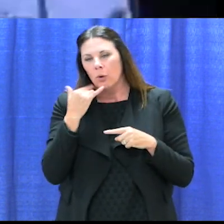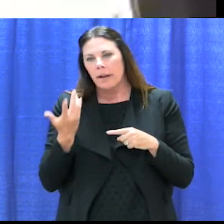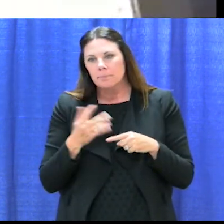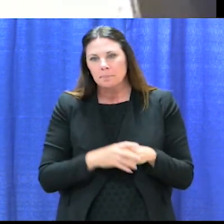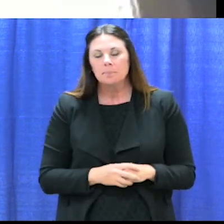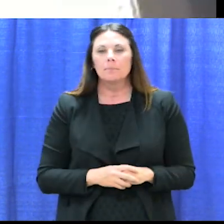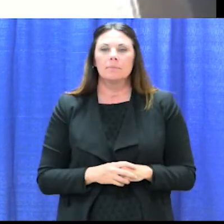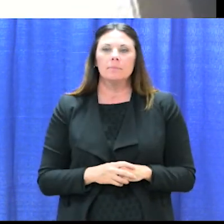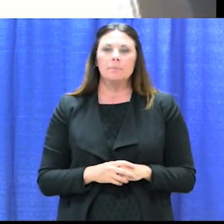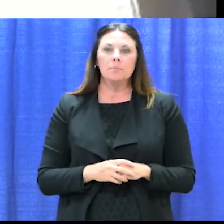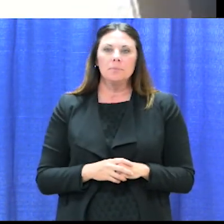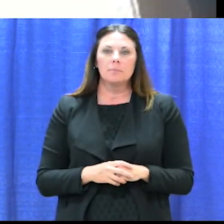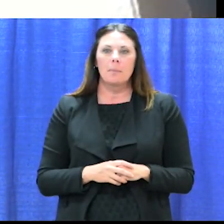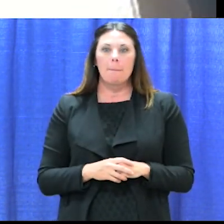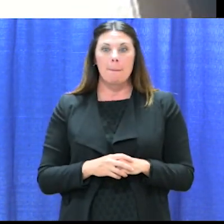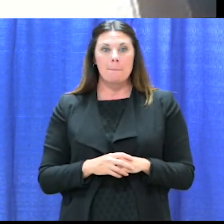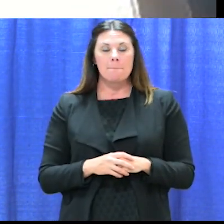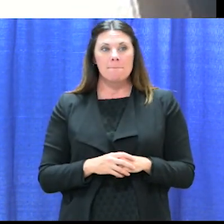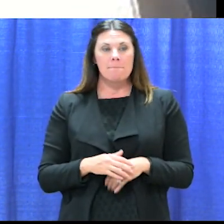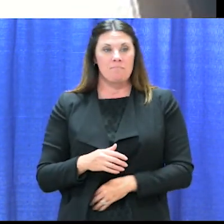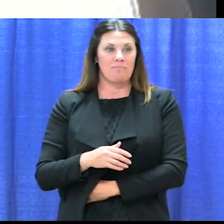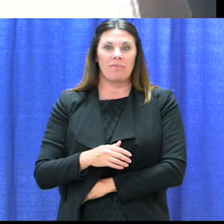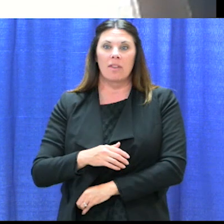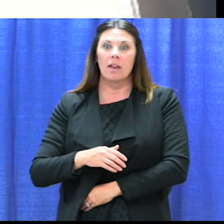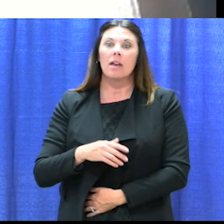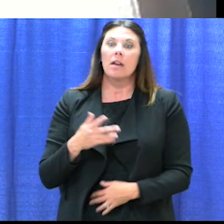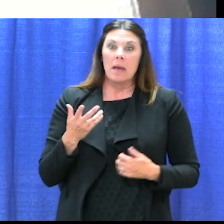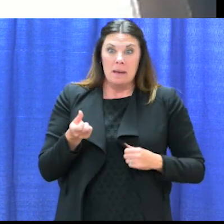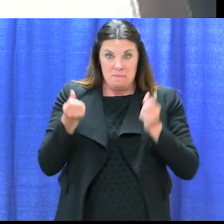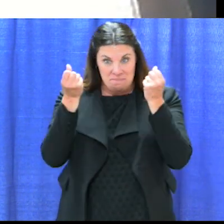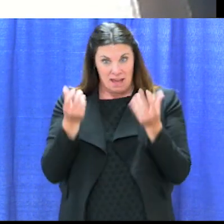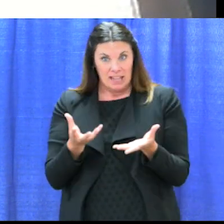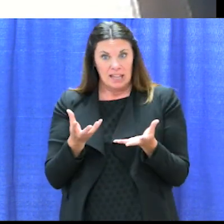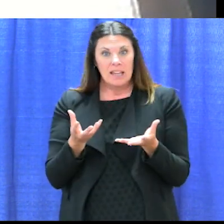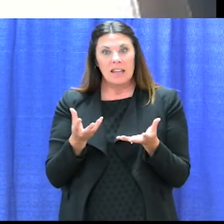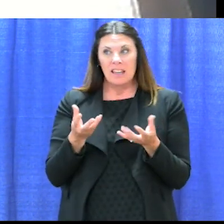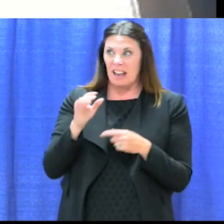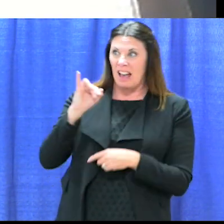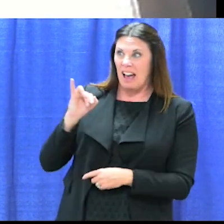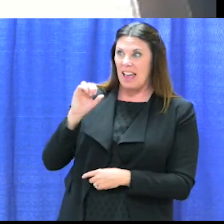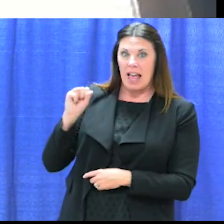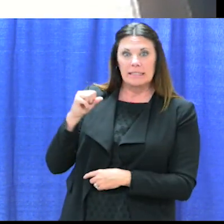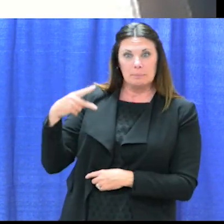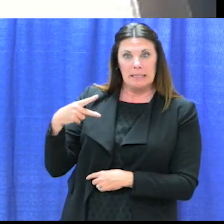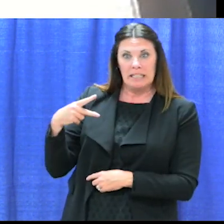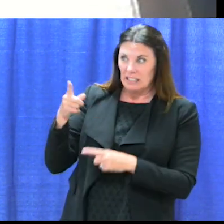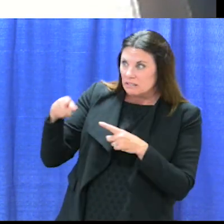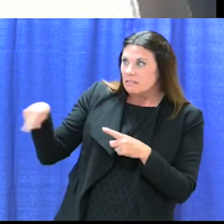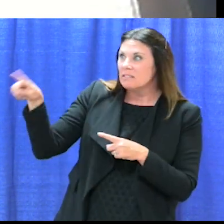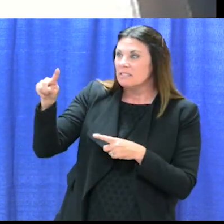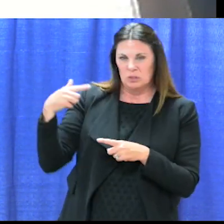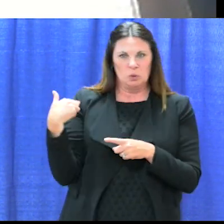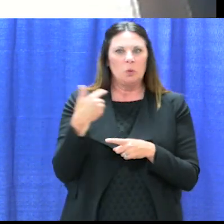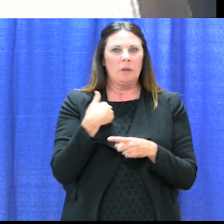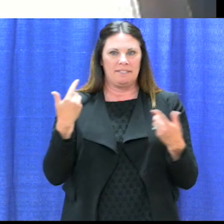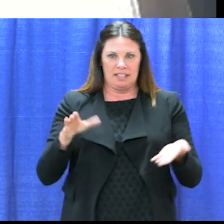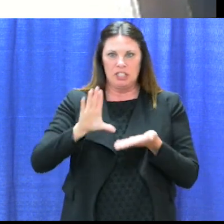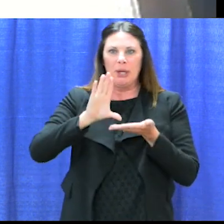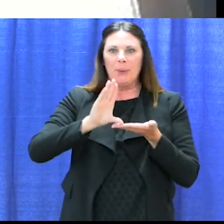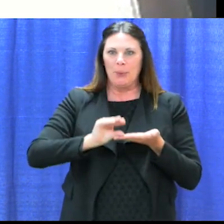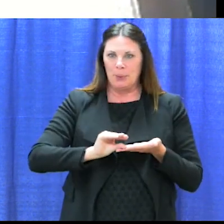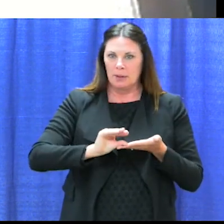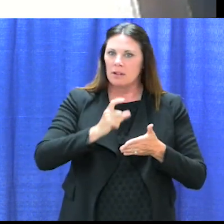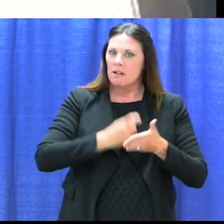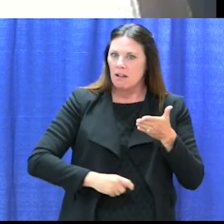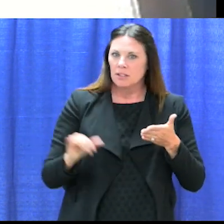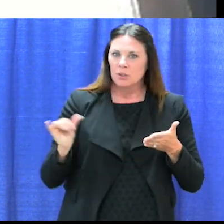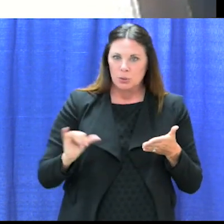Like most of our fellow ISPs, we do have a low cost program that we operate you know